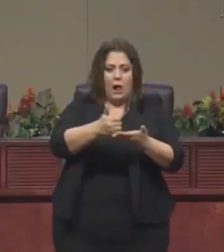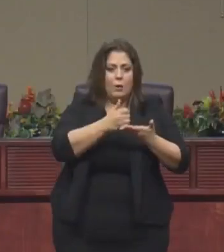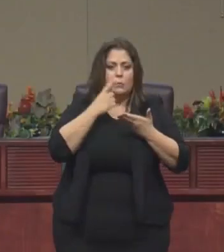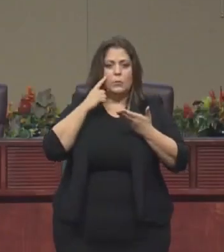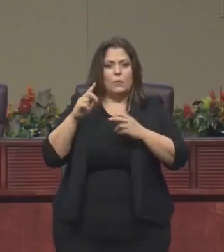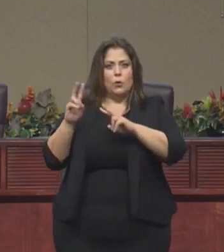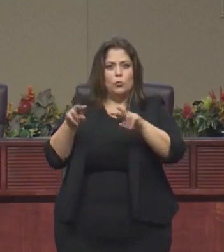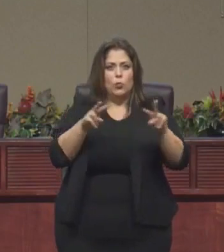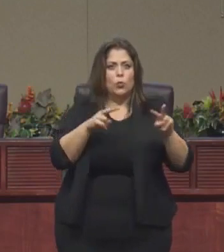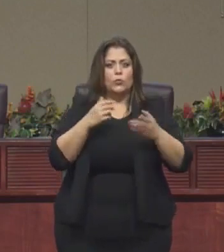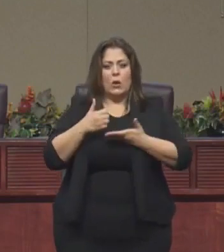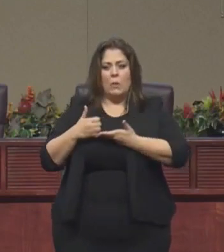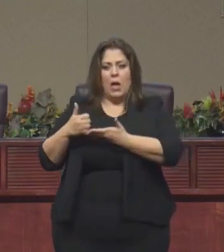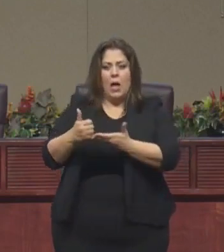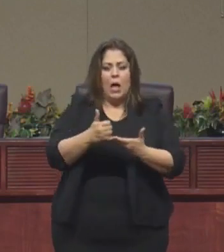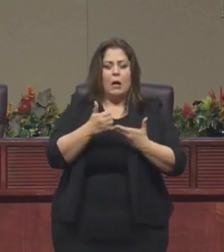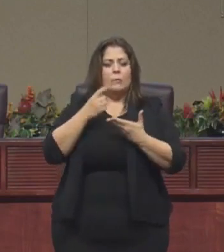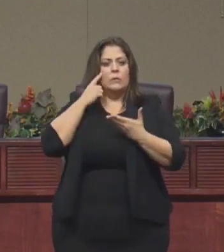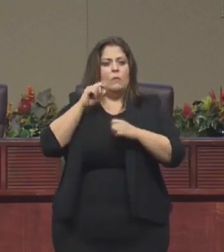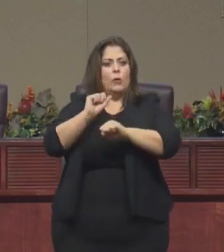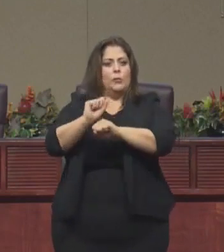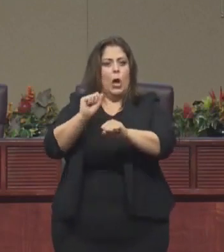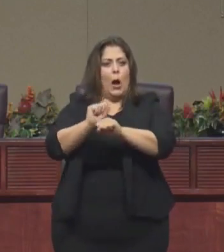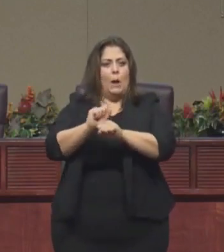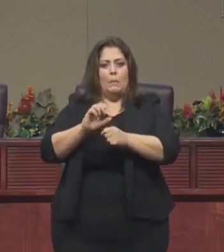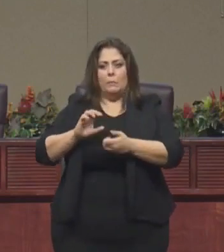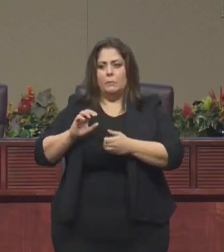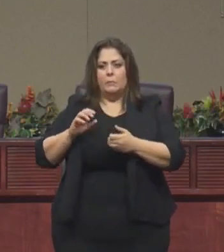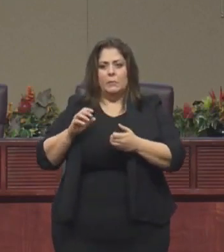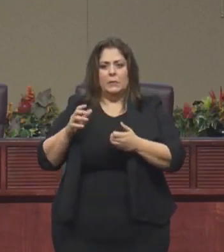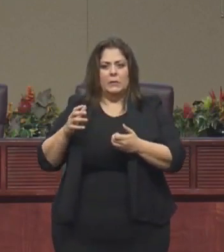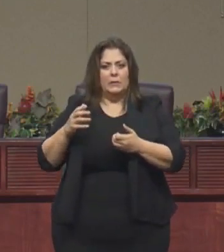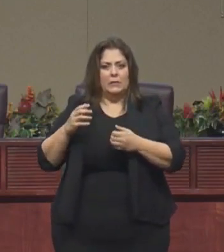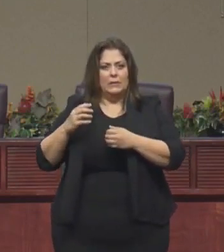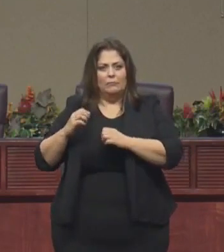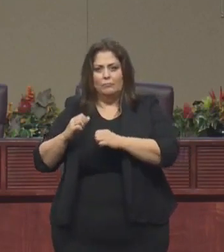THAT IS A 95% DECREASE FROM MA OF 2019.